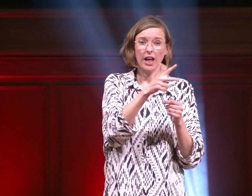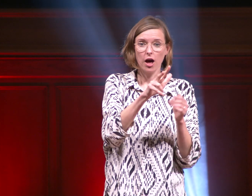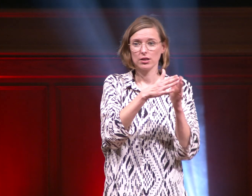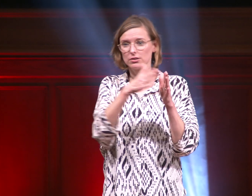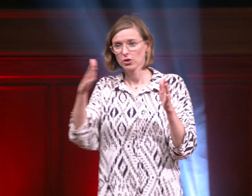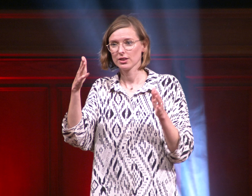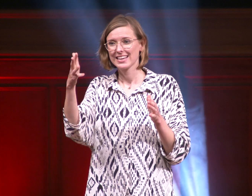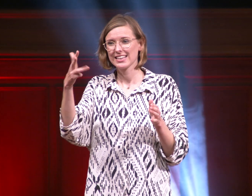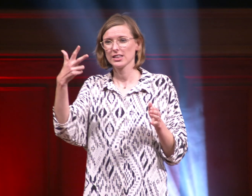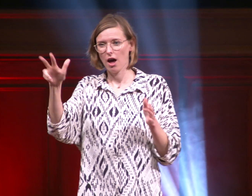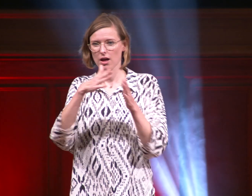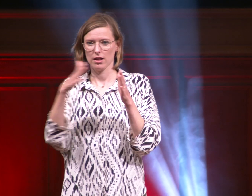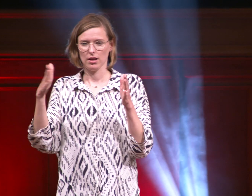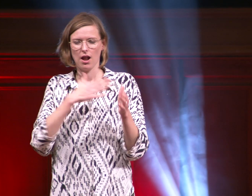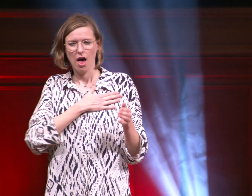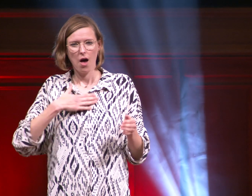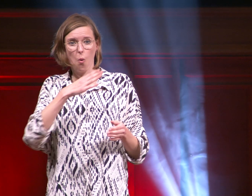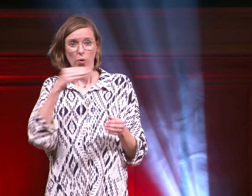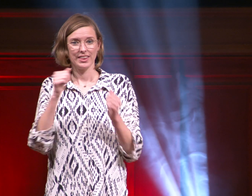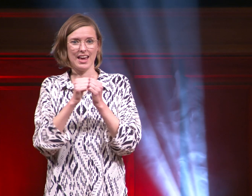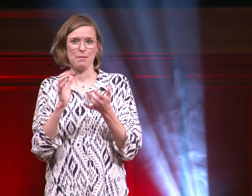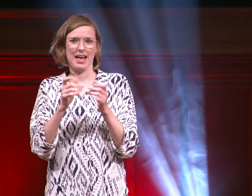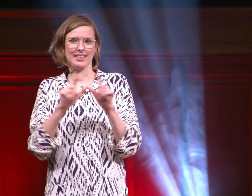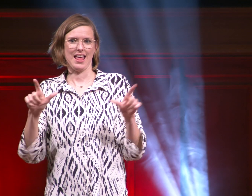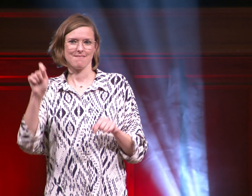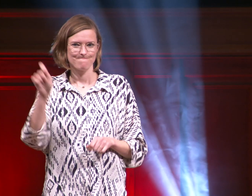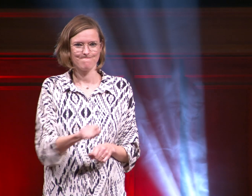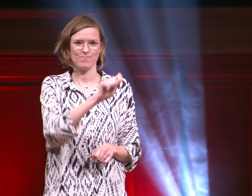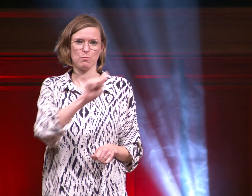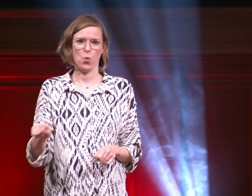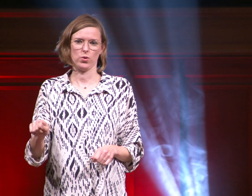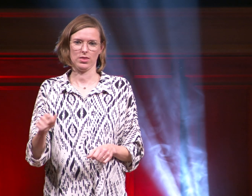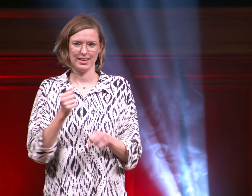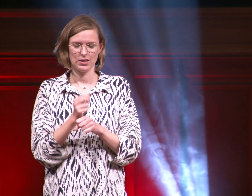from 1880 until 1980, a period of about 100 years,